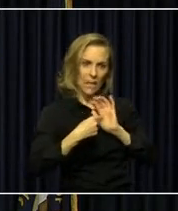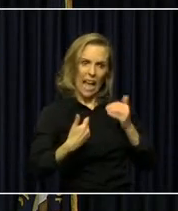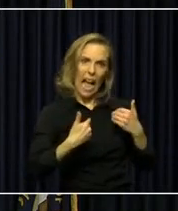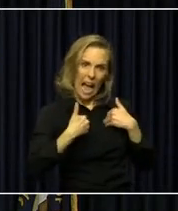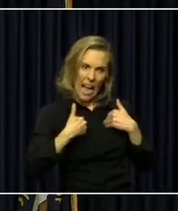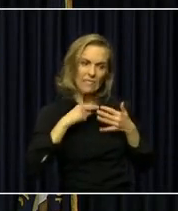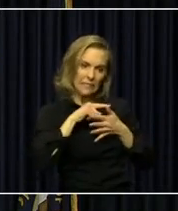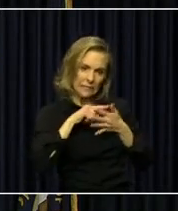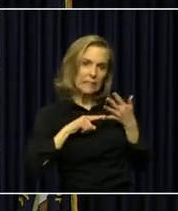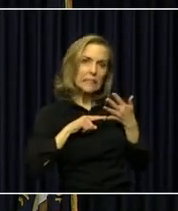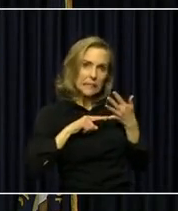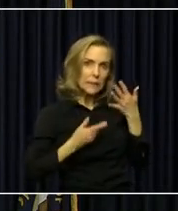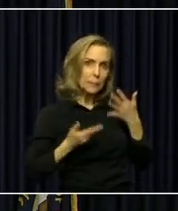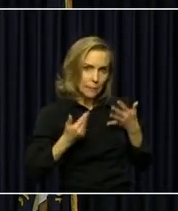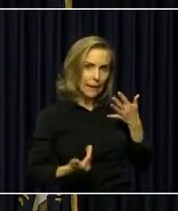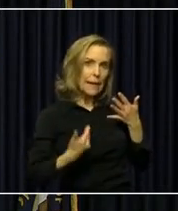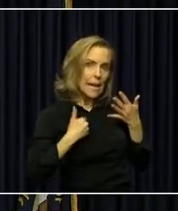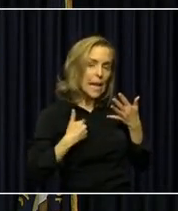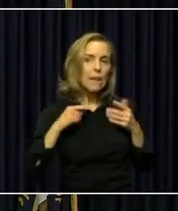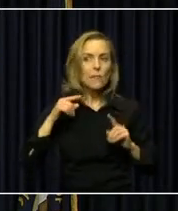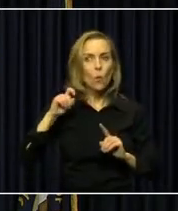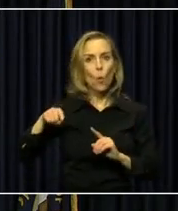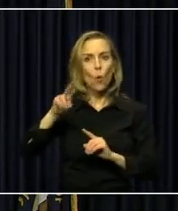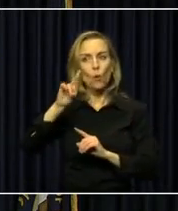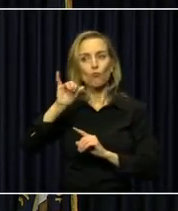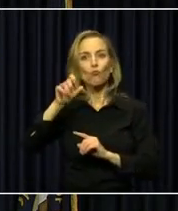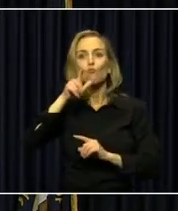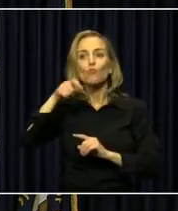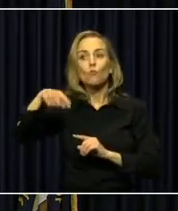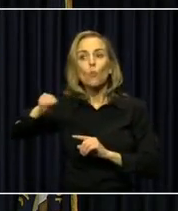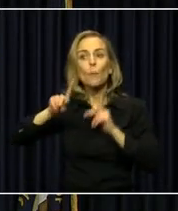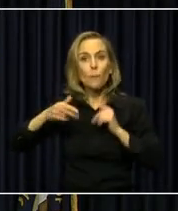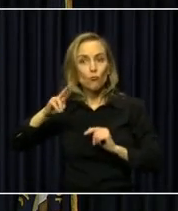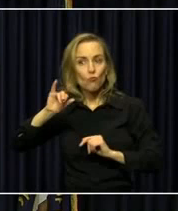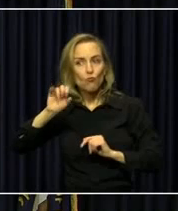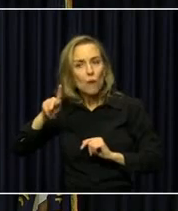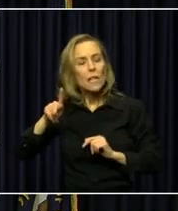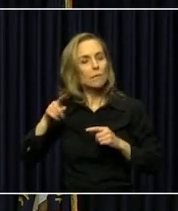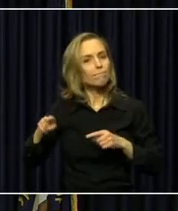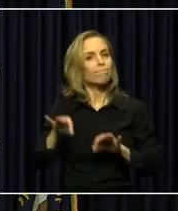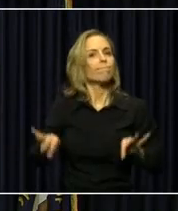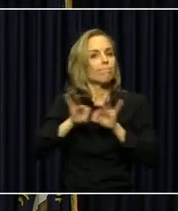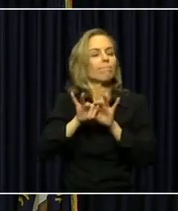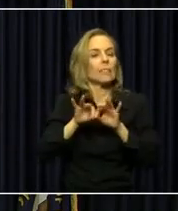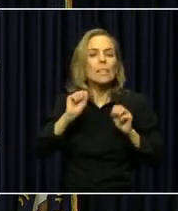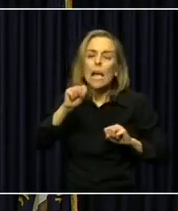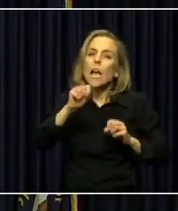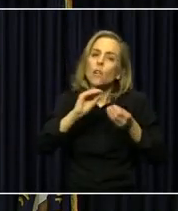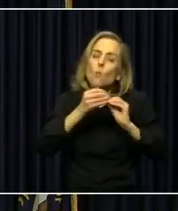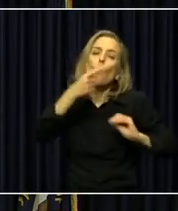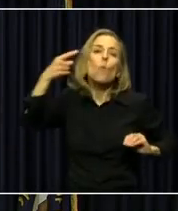FOR THREE DAYS, NO FEVER FOR THREE AND THEN YOU HAVE TO DO THE QUARANTINE FOR 14 DAYS.